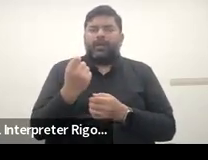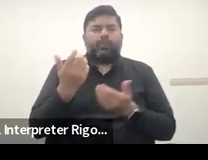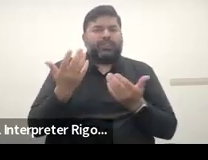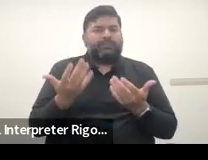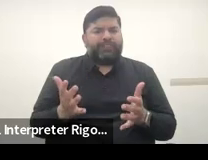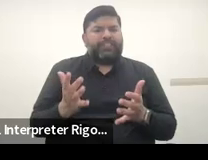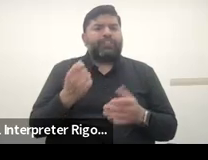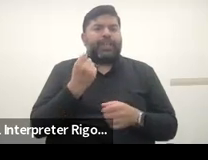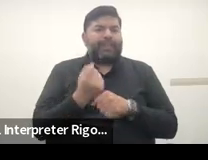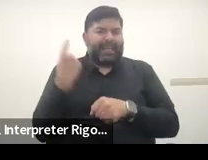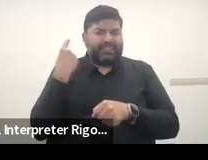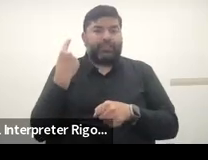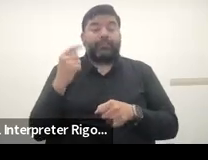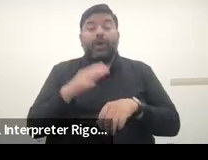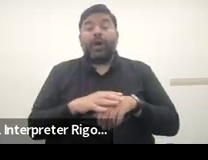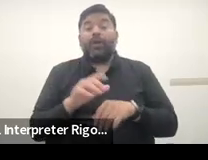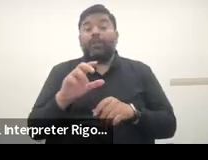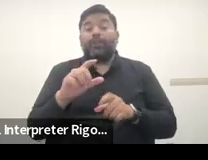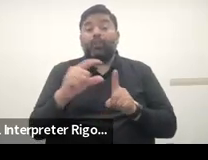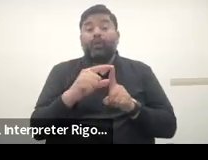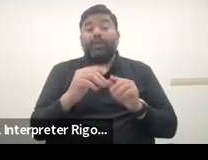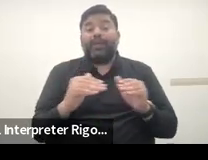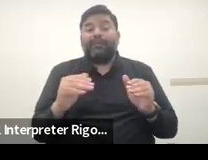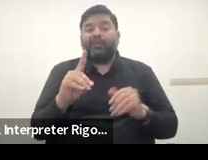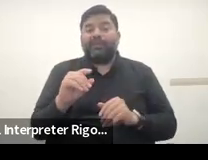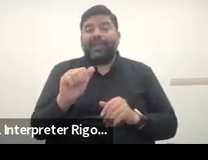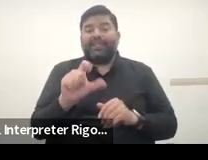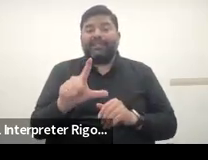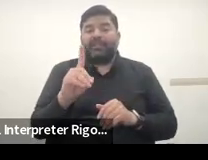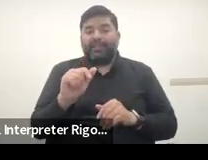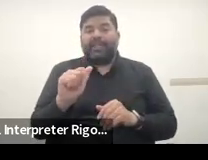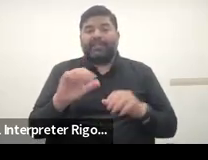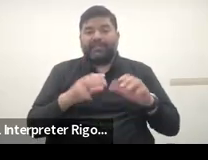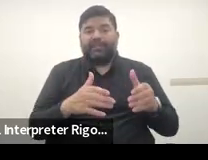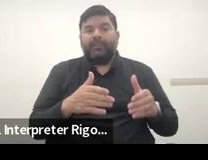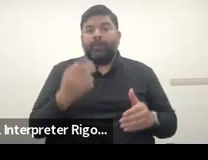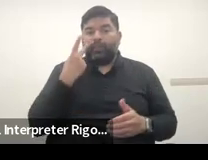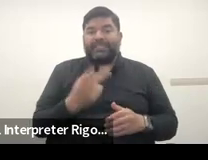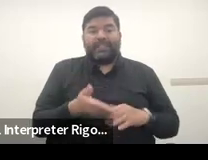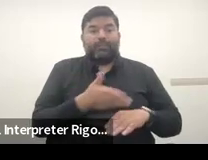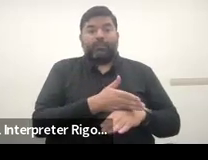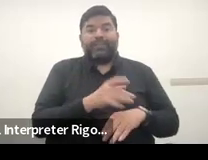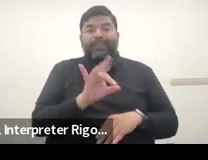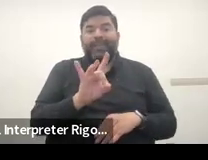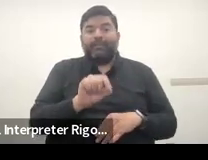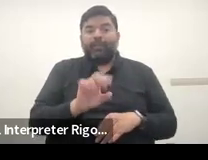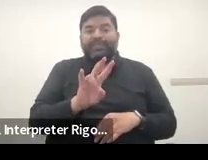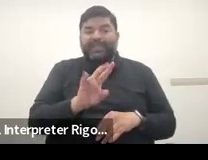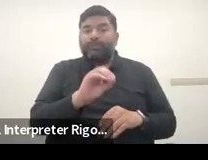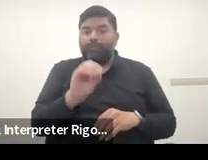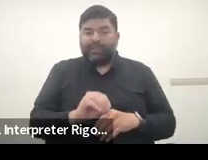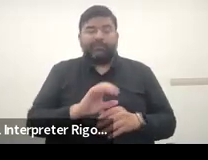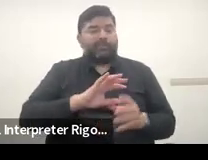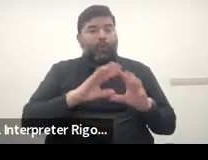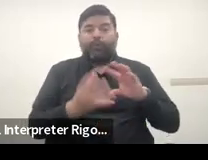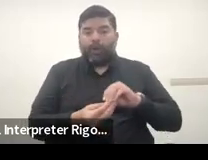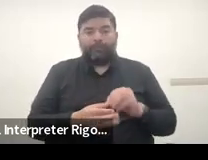on the Word-level ASL dataset, we see an improvement of 8.7% overall and because Word-level